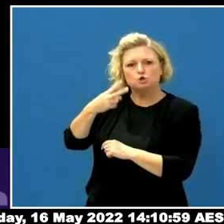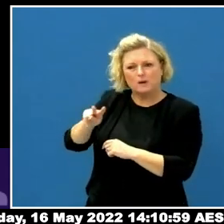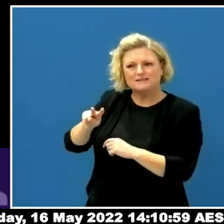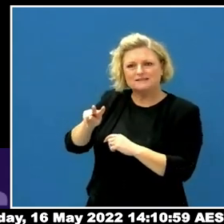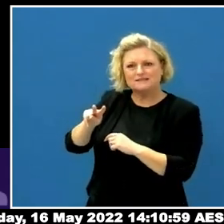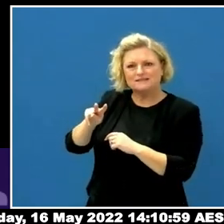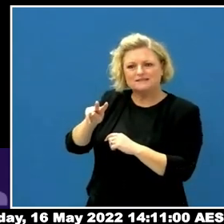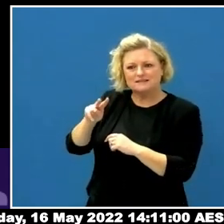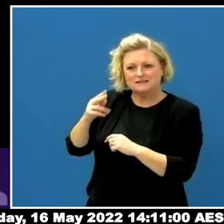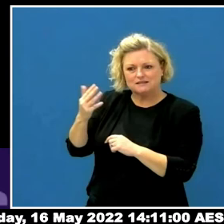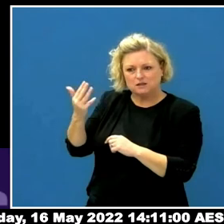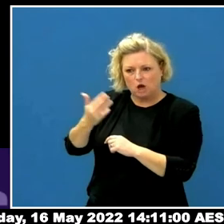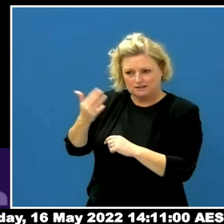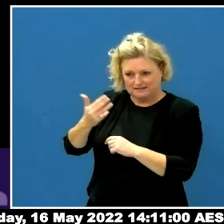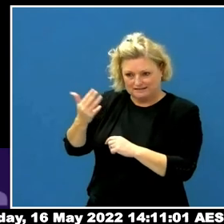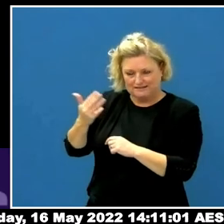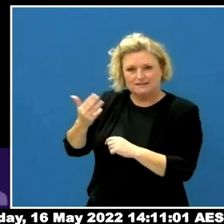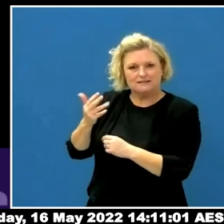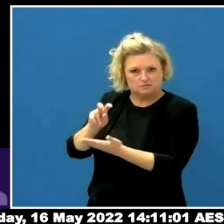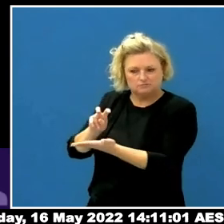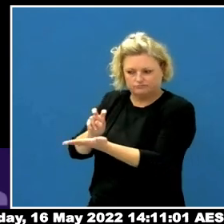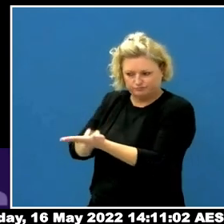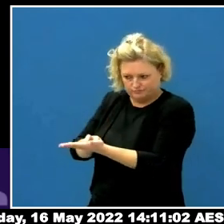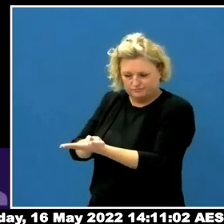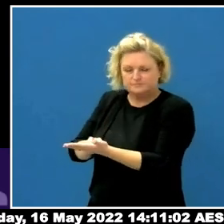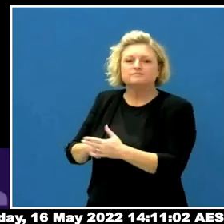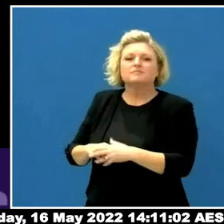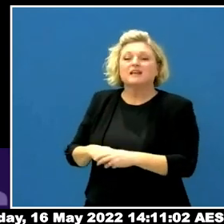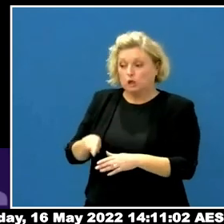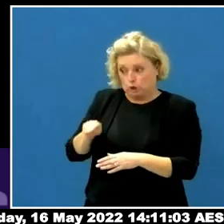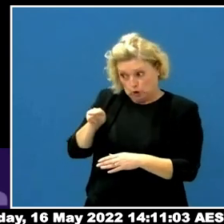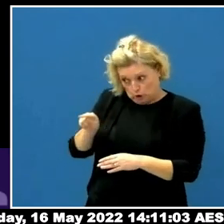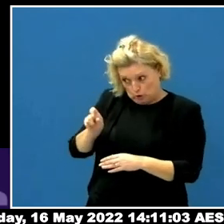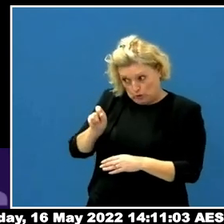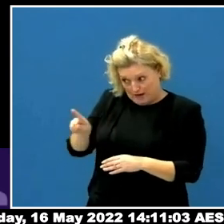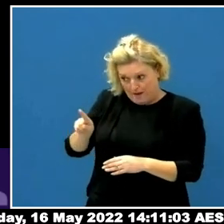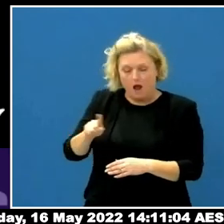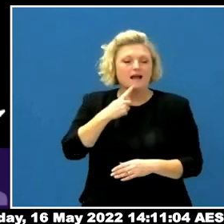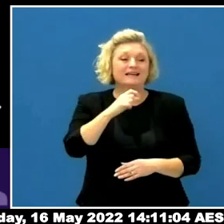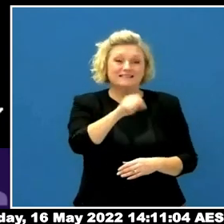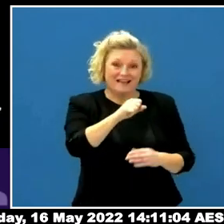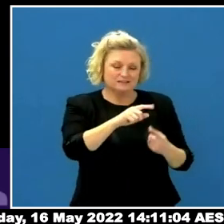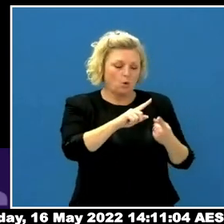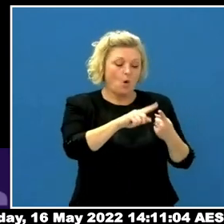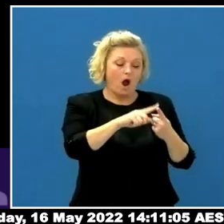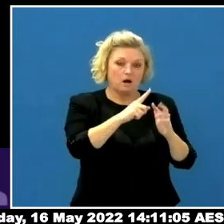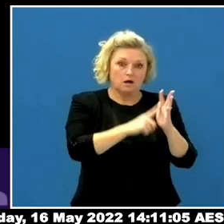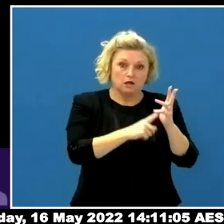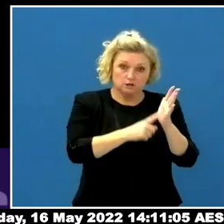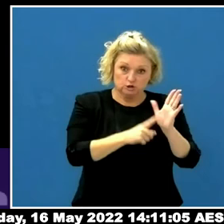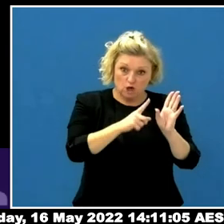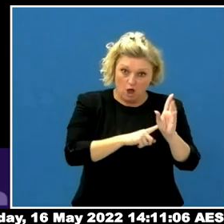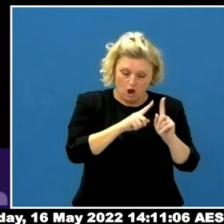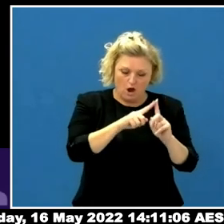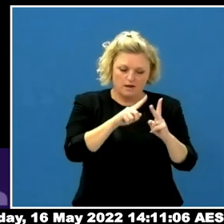That's correct, I sent one in July, I sent one in September and I sent one in October. MR FOGARTY: Alright.